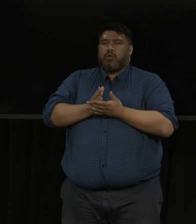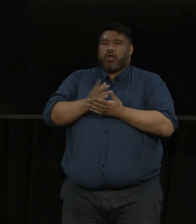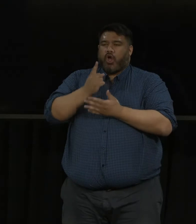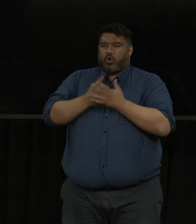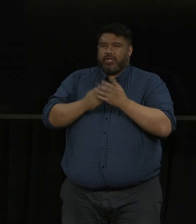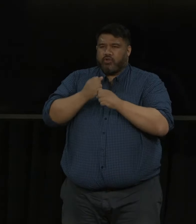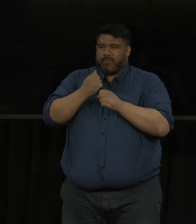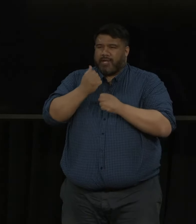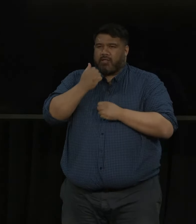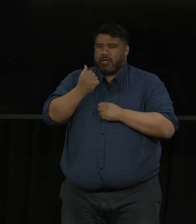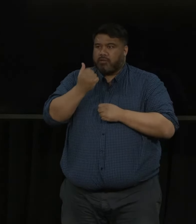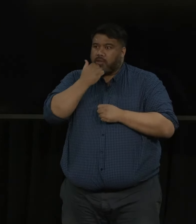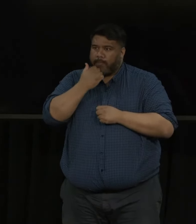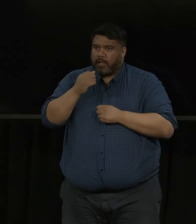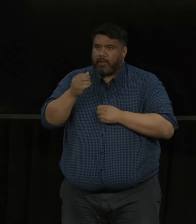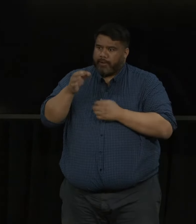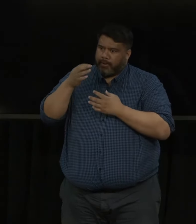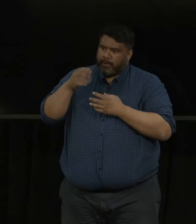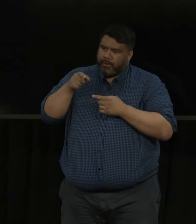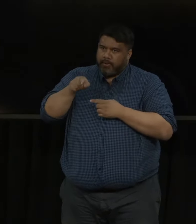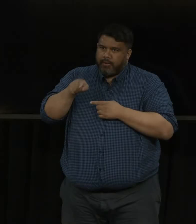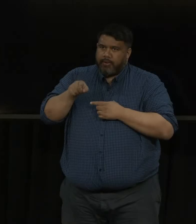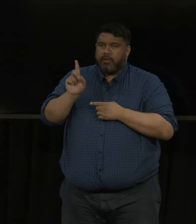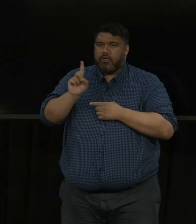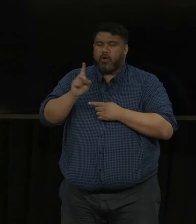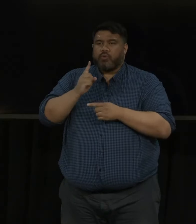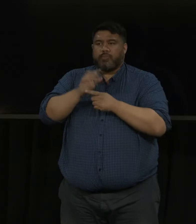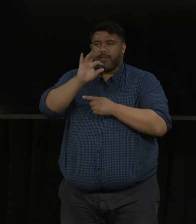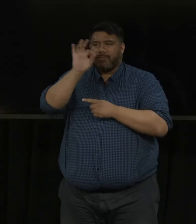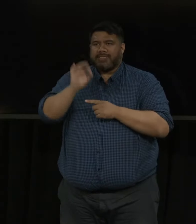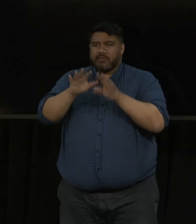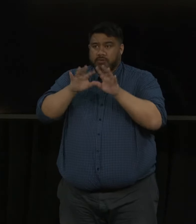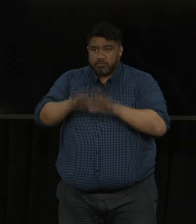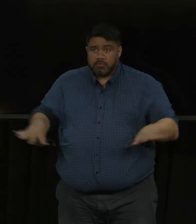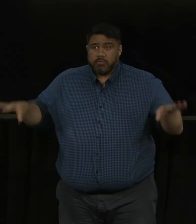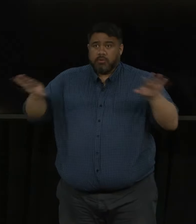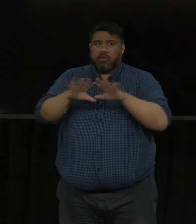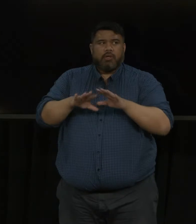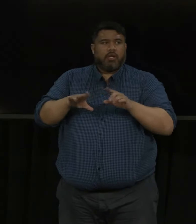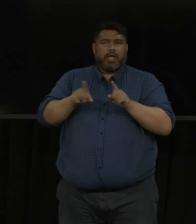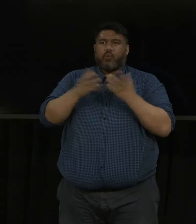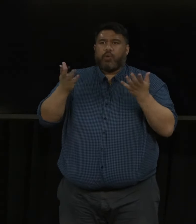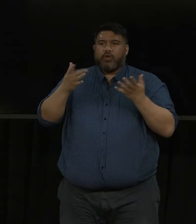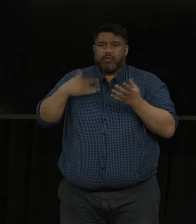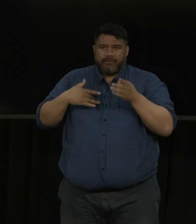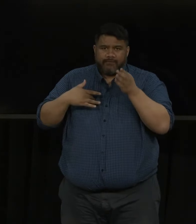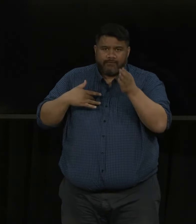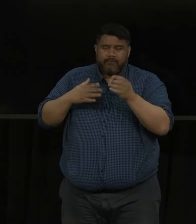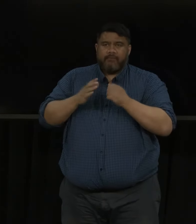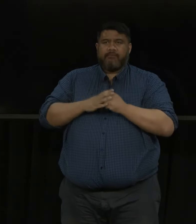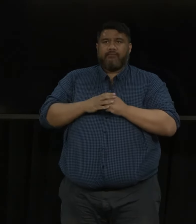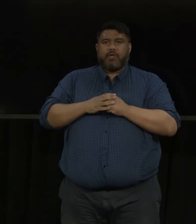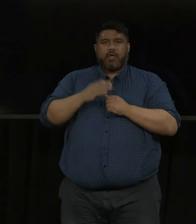alongside each of the phases is for the reason one of the issues was raised yesterday, we have a duty to make sure we are